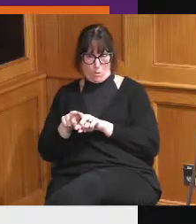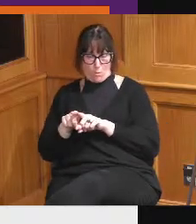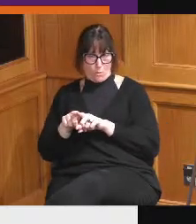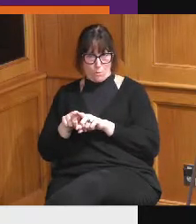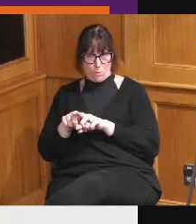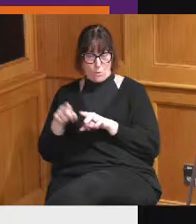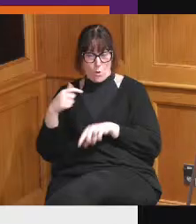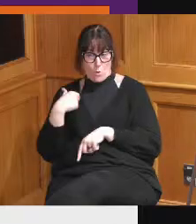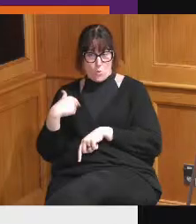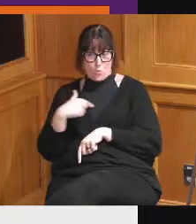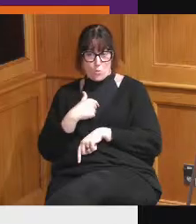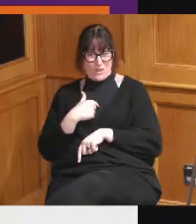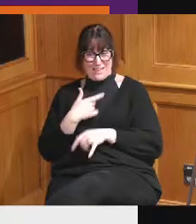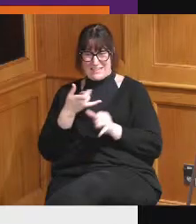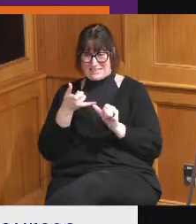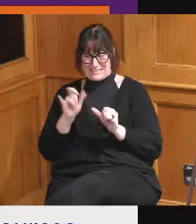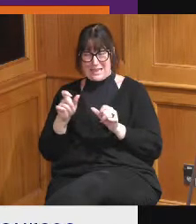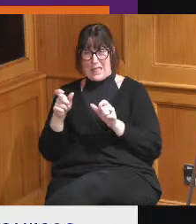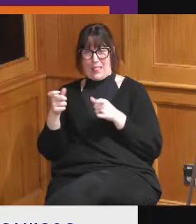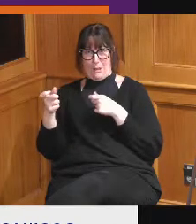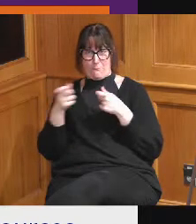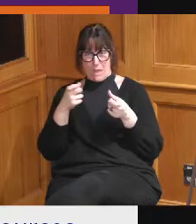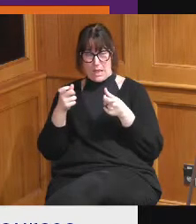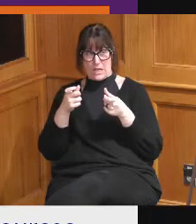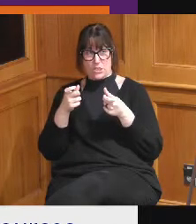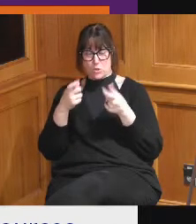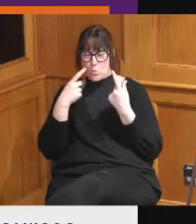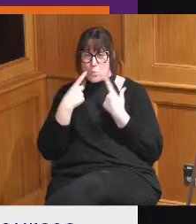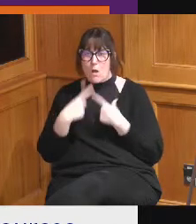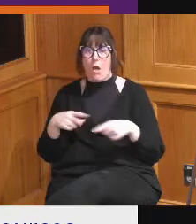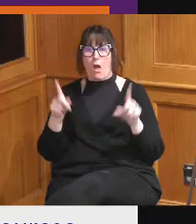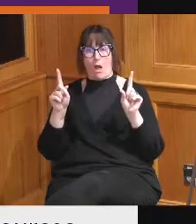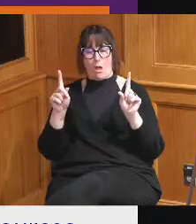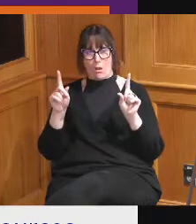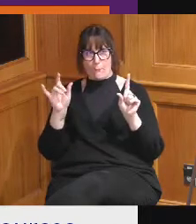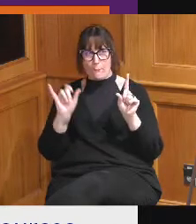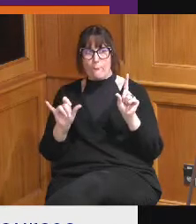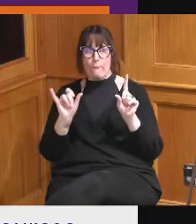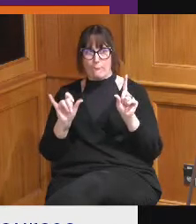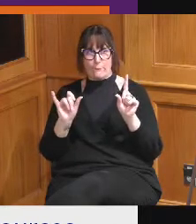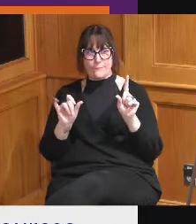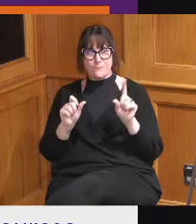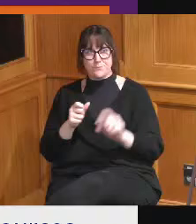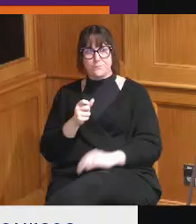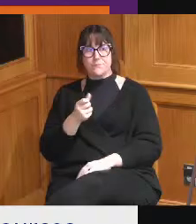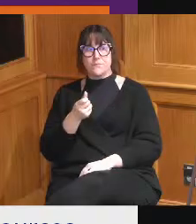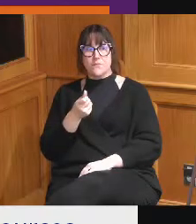to have you know these projects were able to come to fruition couple takeaways that I just think are